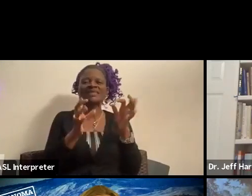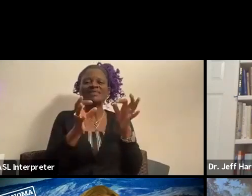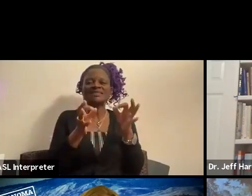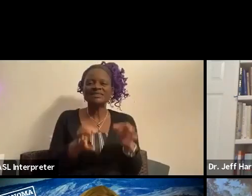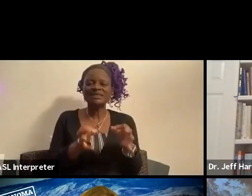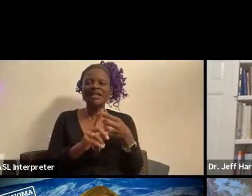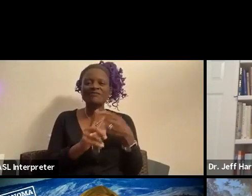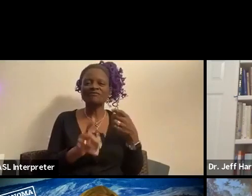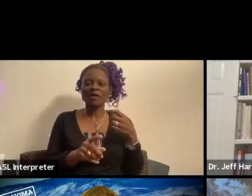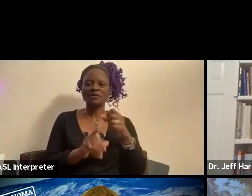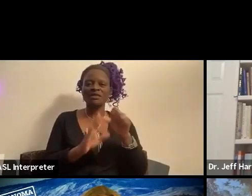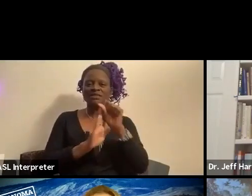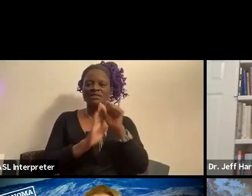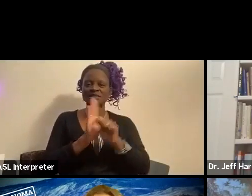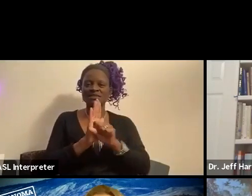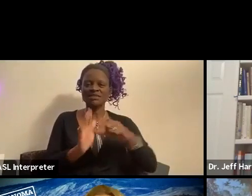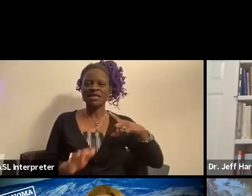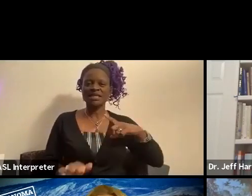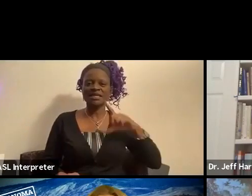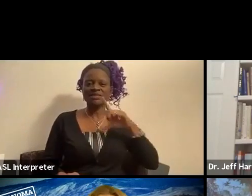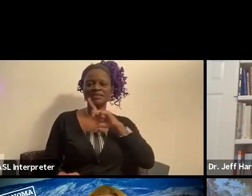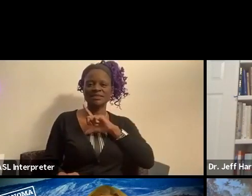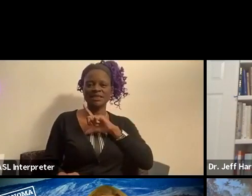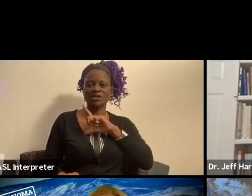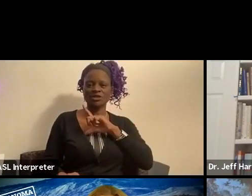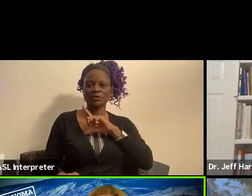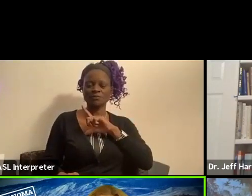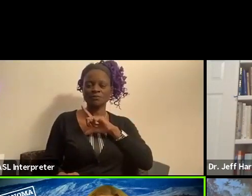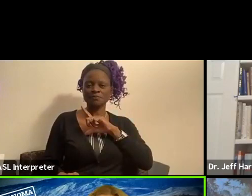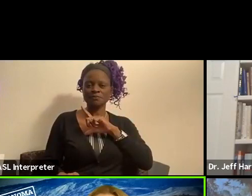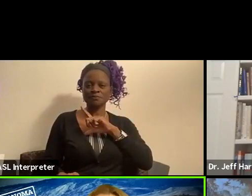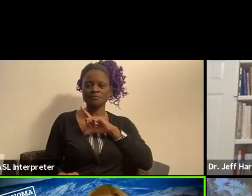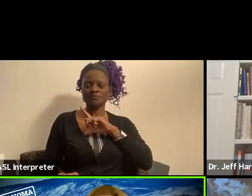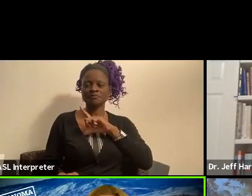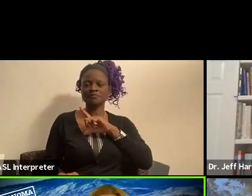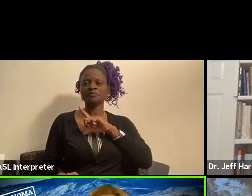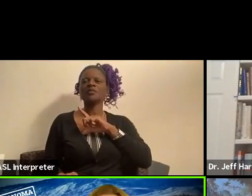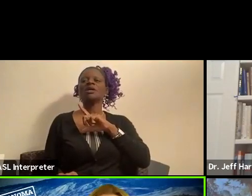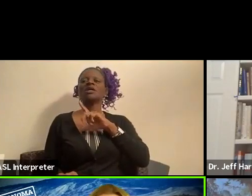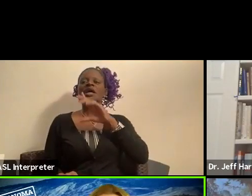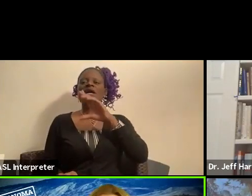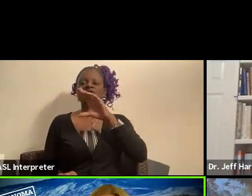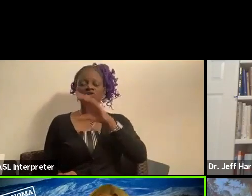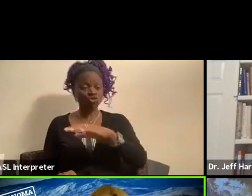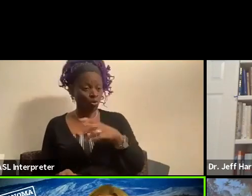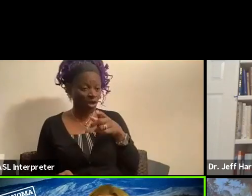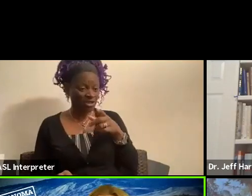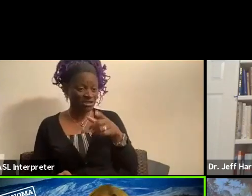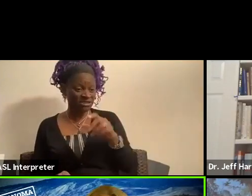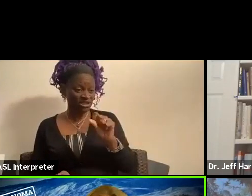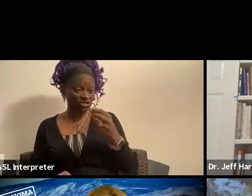If I may add one more thing, sorry, go ahead, Dr. Sundari, I was wondering if you had heard anything from the medical profession side. Yeah.